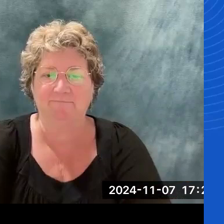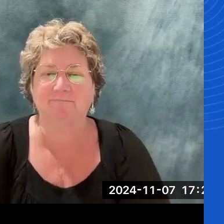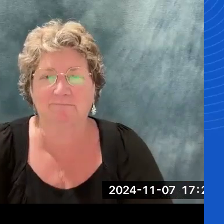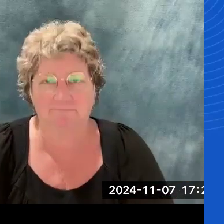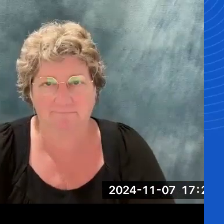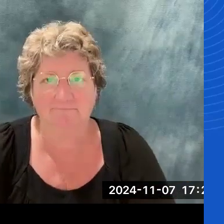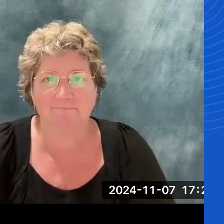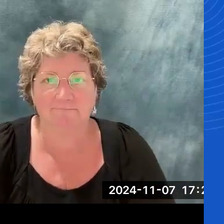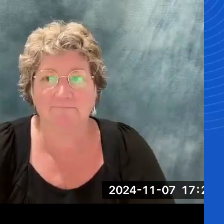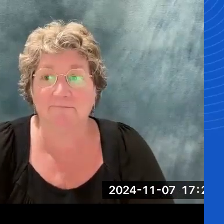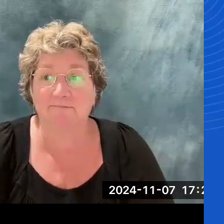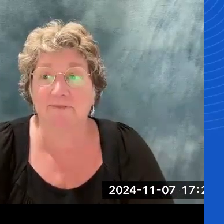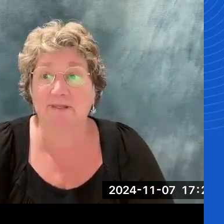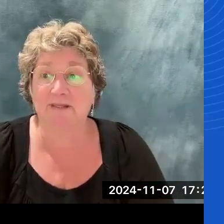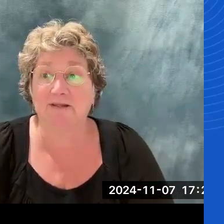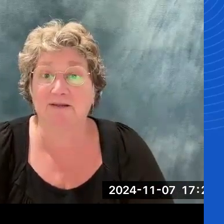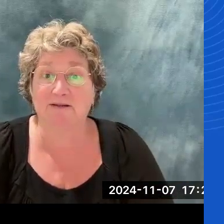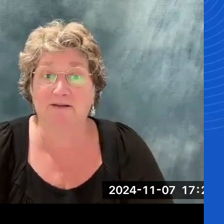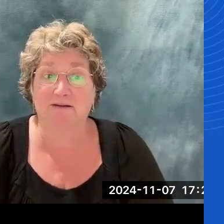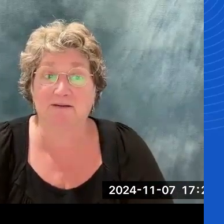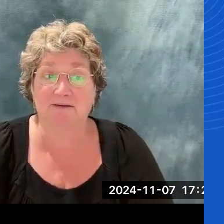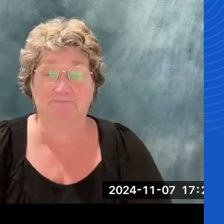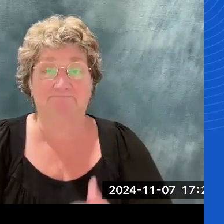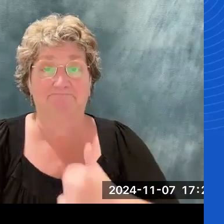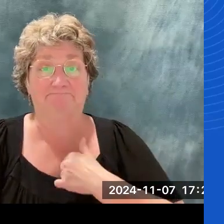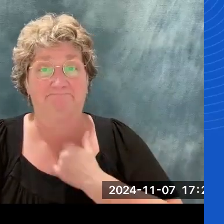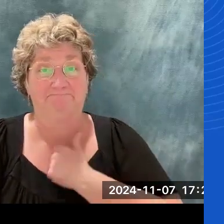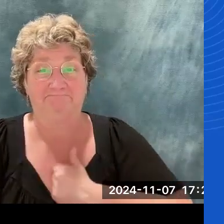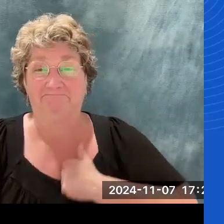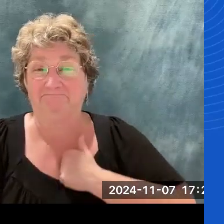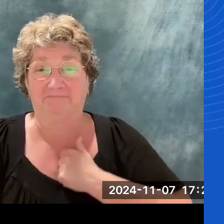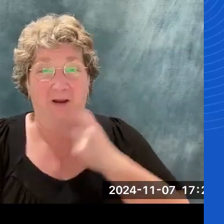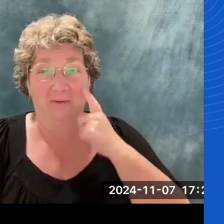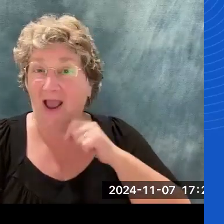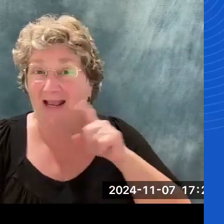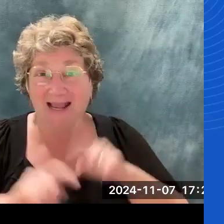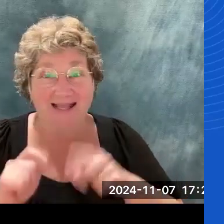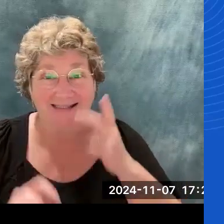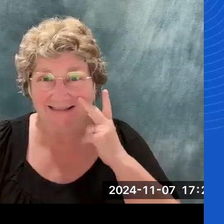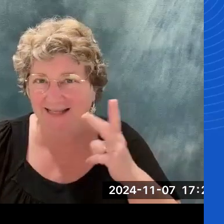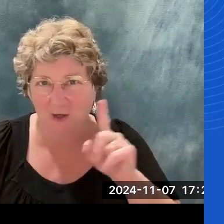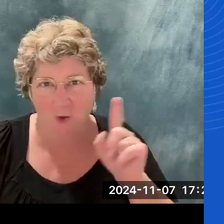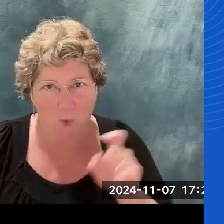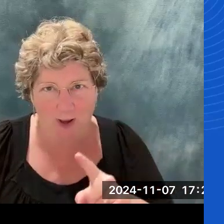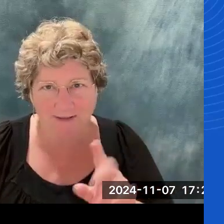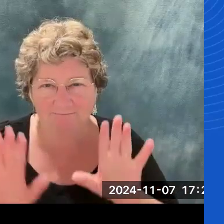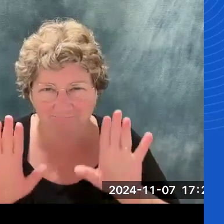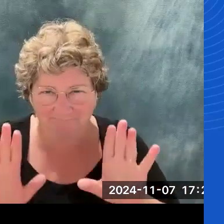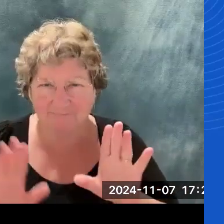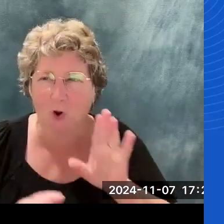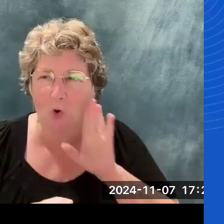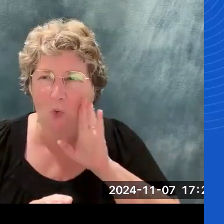And I apologize because I cannot see questions or anything like that. So, I'm going to lean on my other panelists to